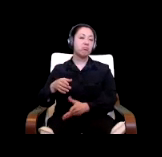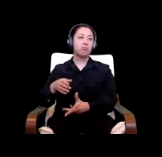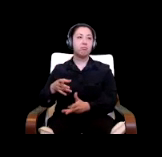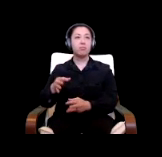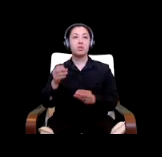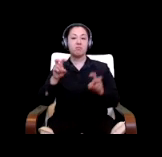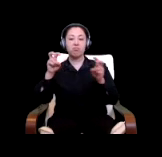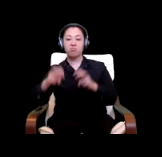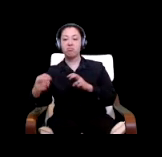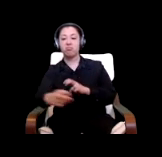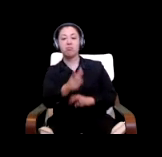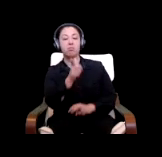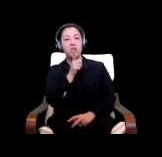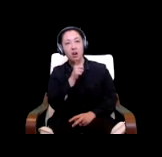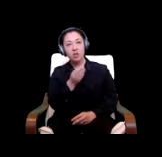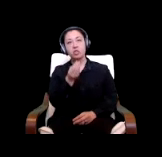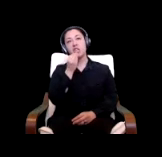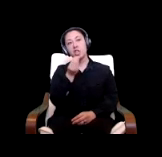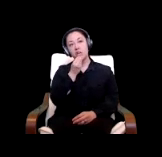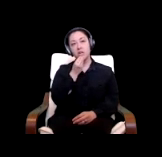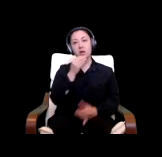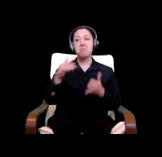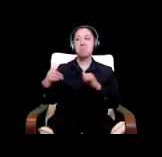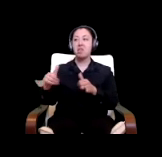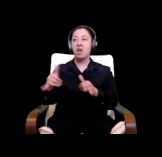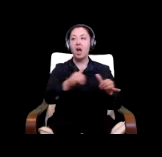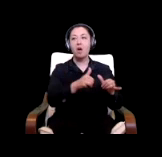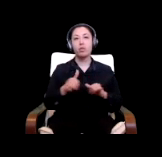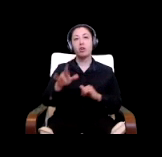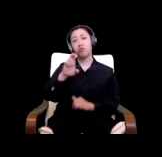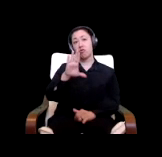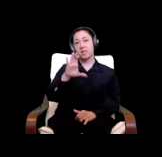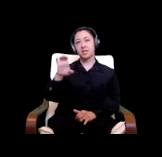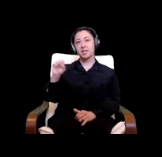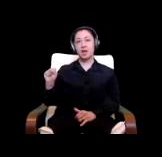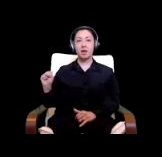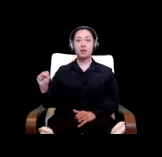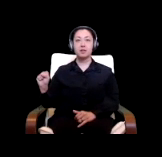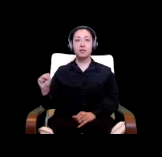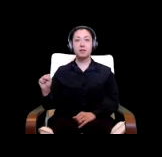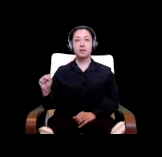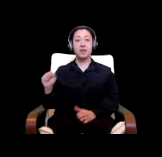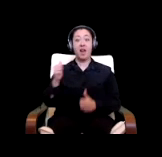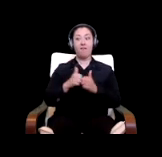with him and play with him at recess. They became -- everyone wanted to be in the circle